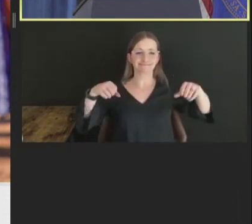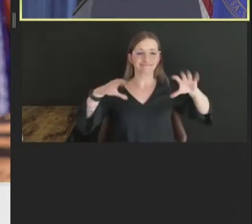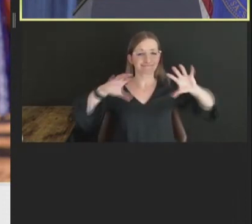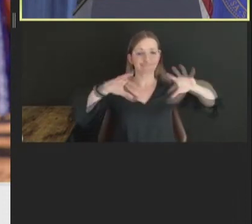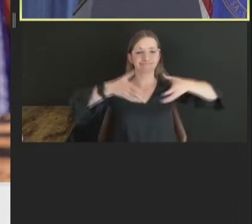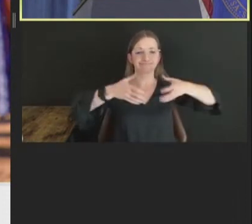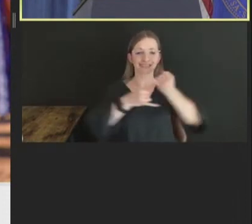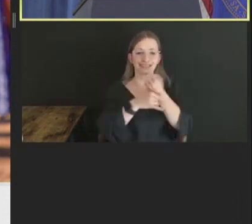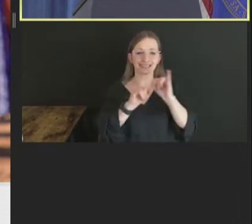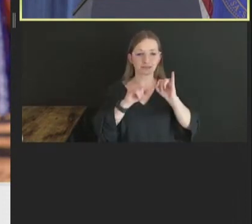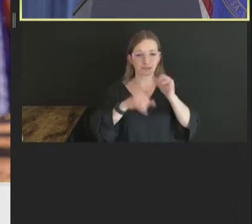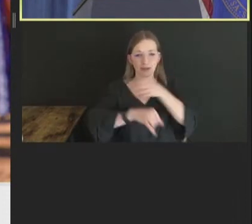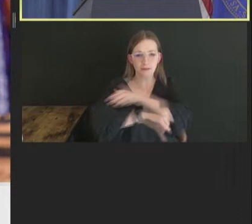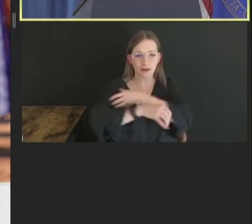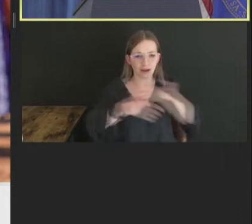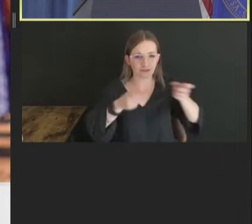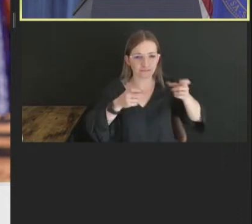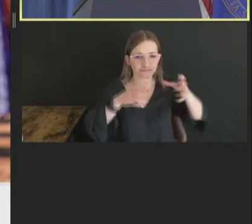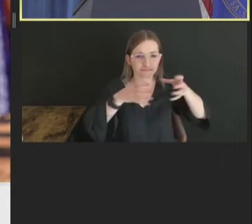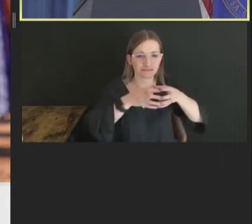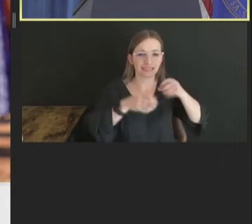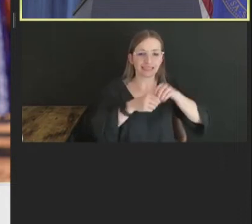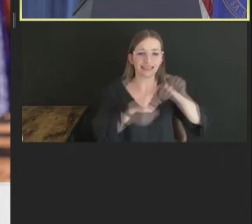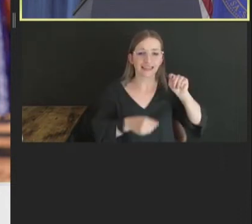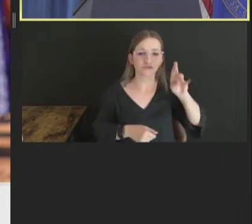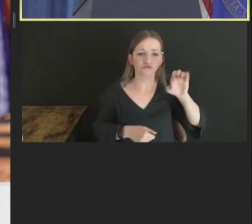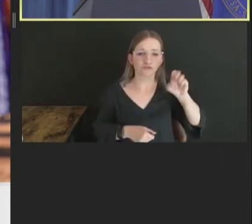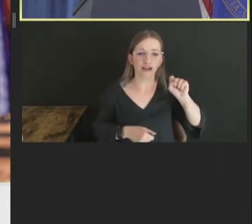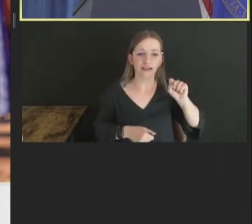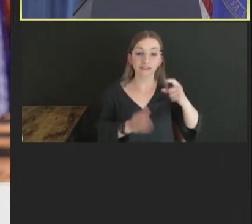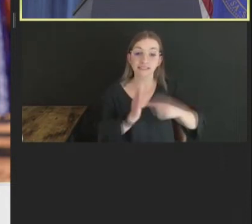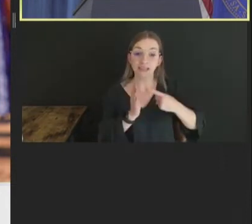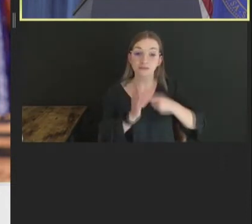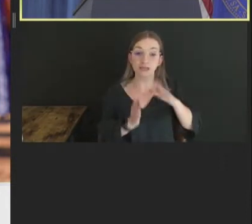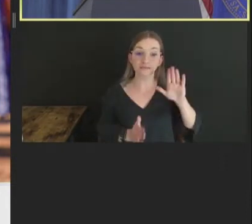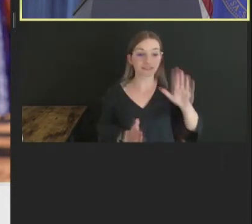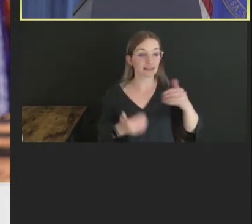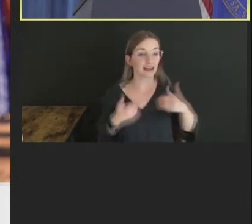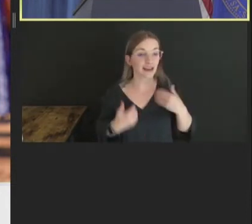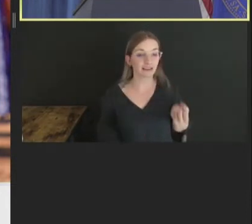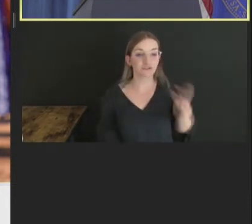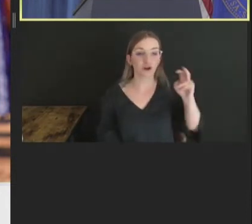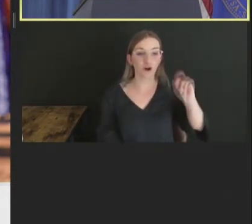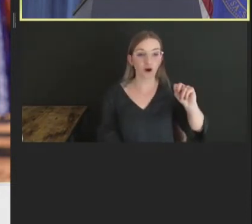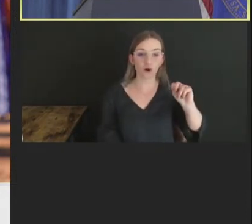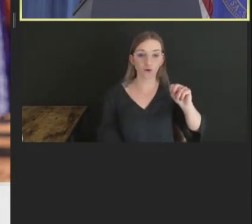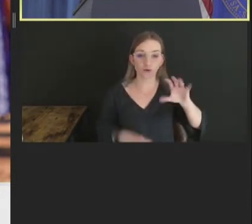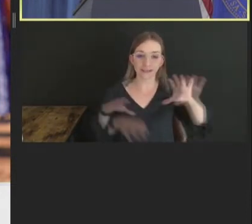were at times more stringent and independent from the state response, also suffering great losses.